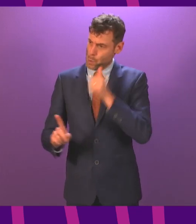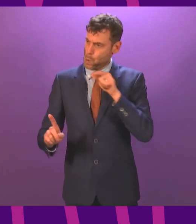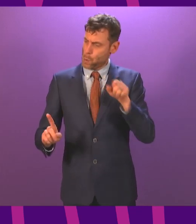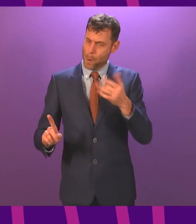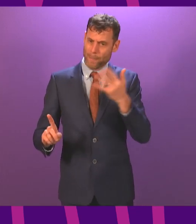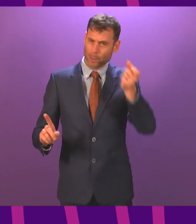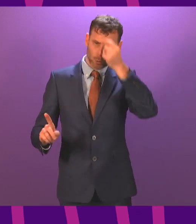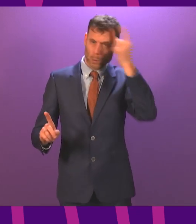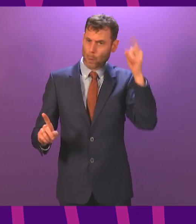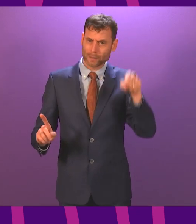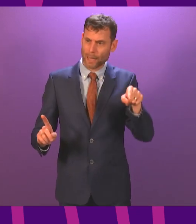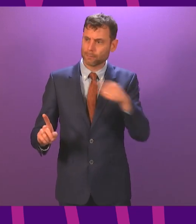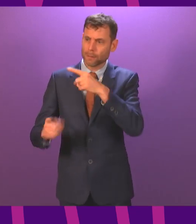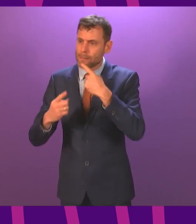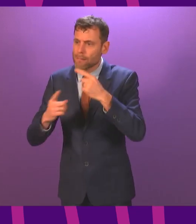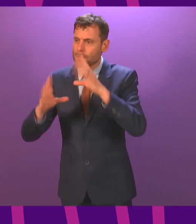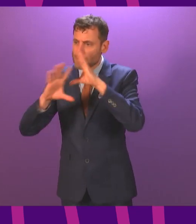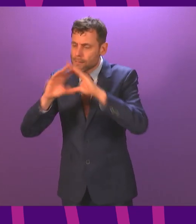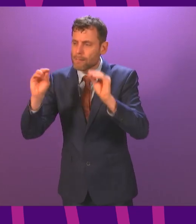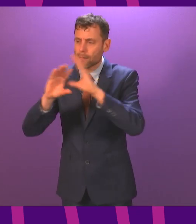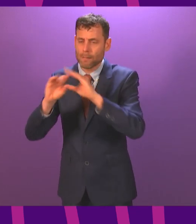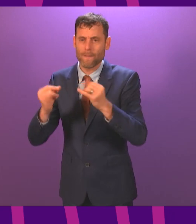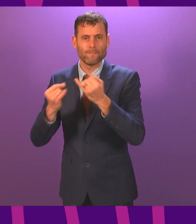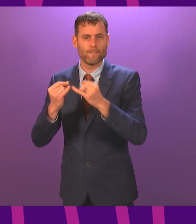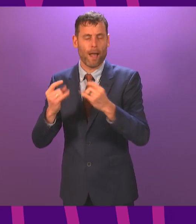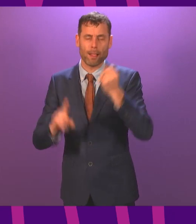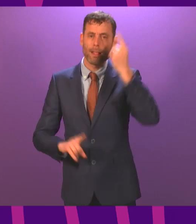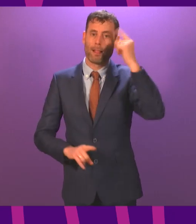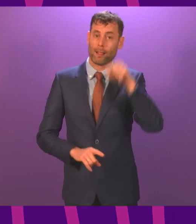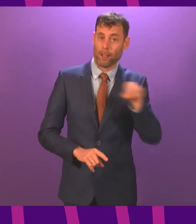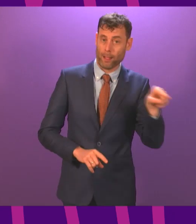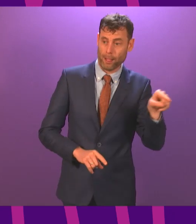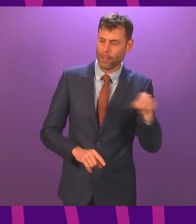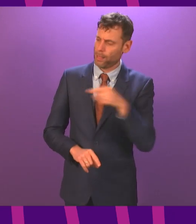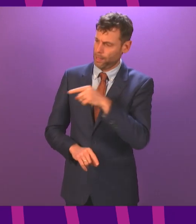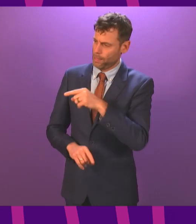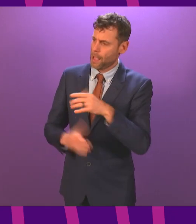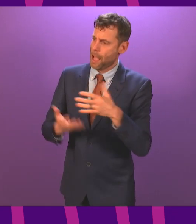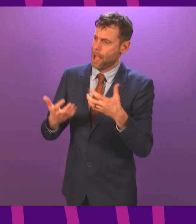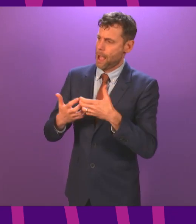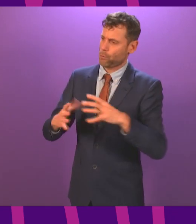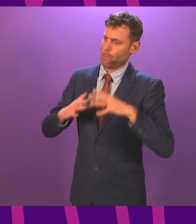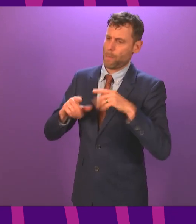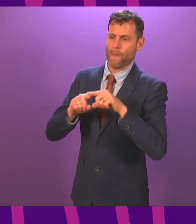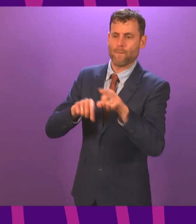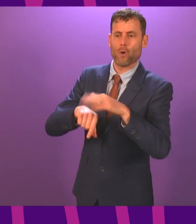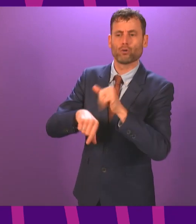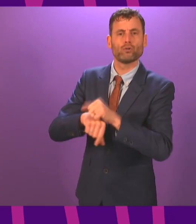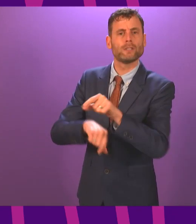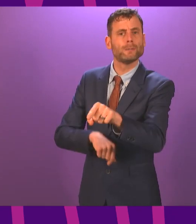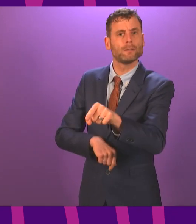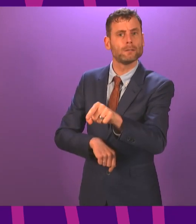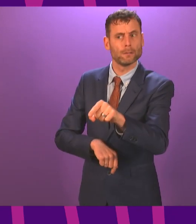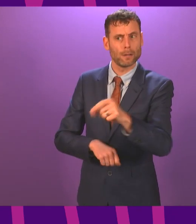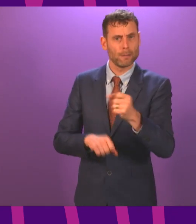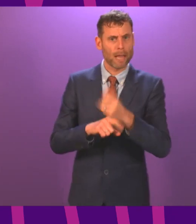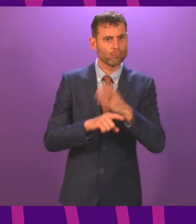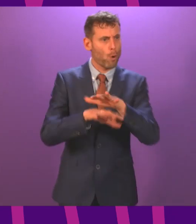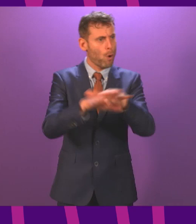Scottish Government taking to improve the clarity of Covid messaging?